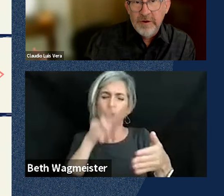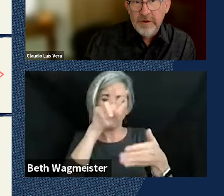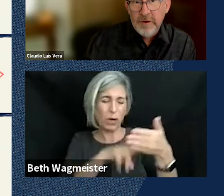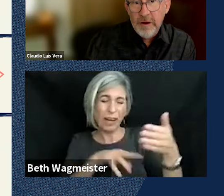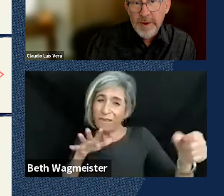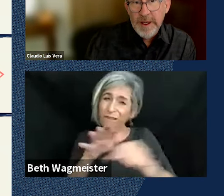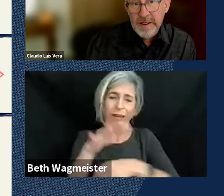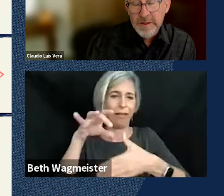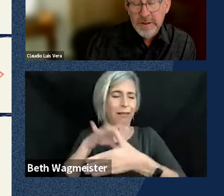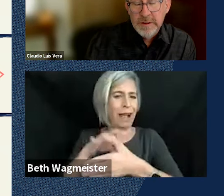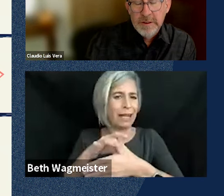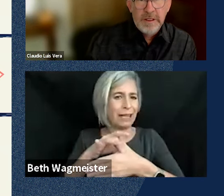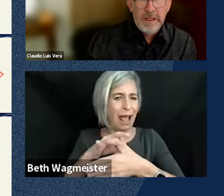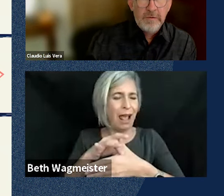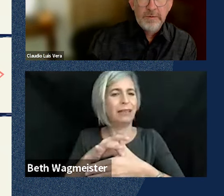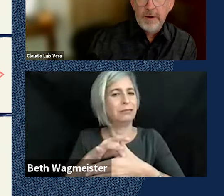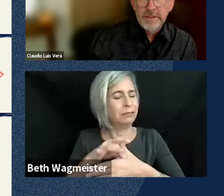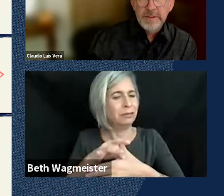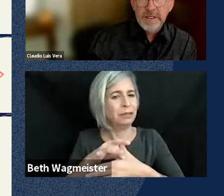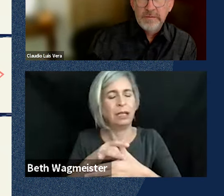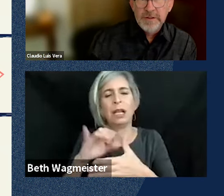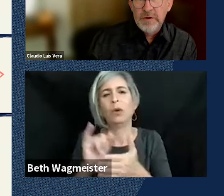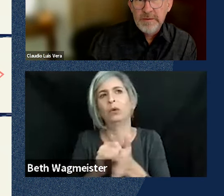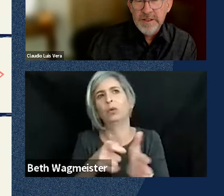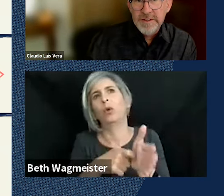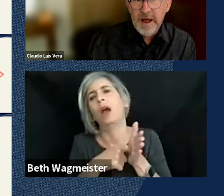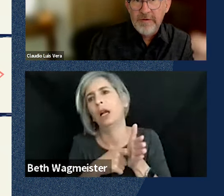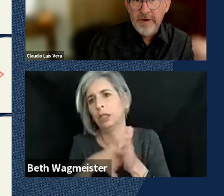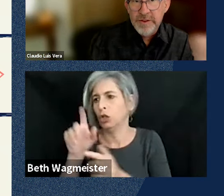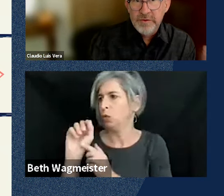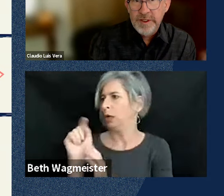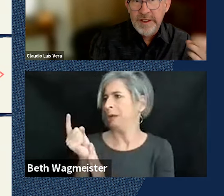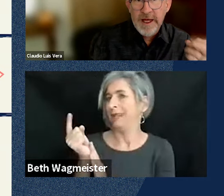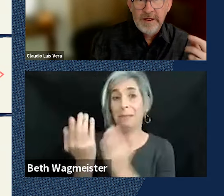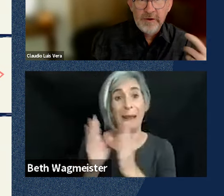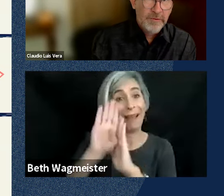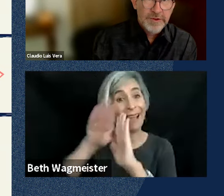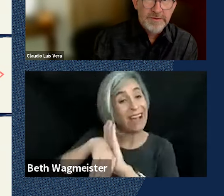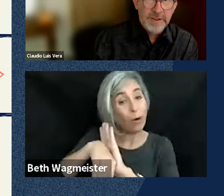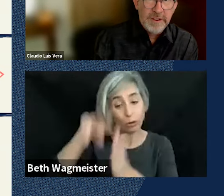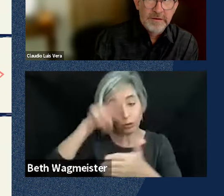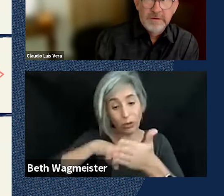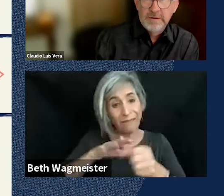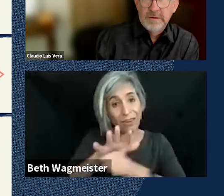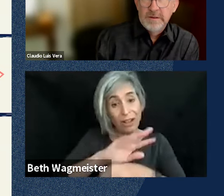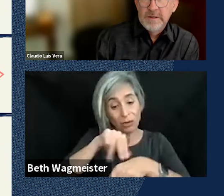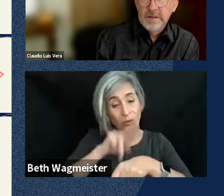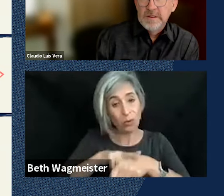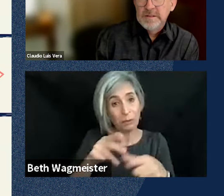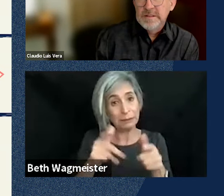of a long page, it would probably take you about 20 minutes to a half hour to read that a normal speed.